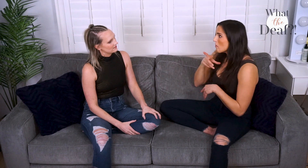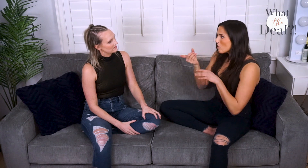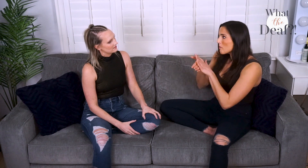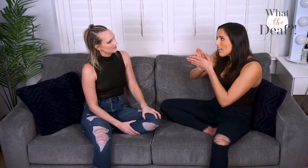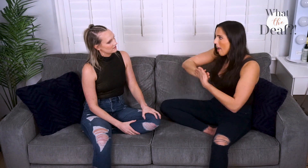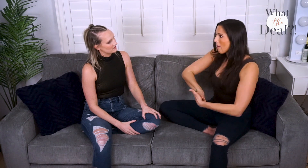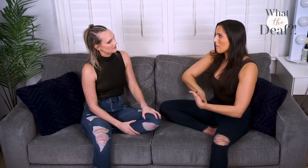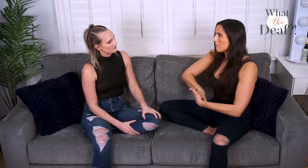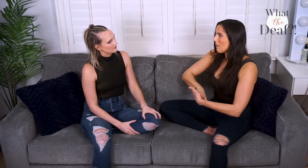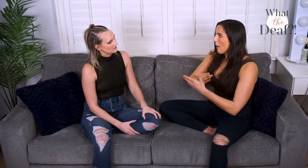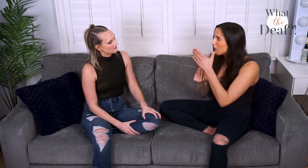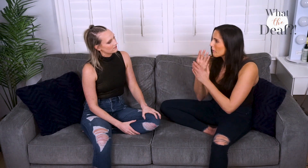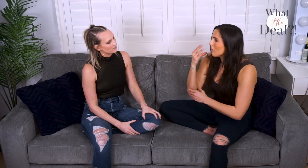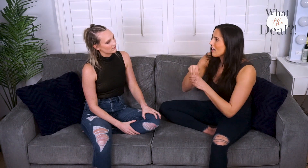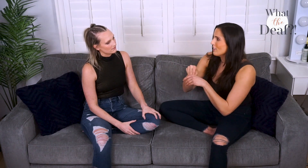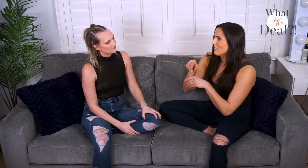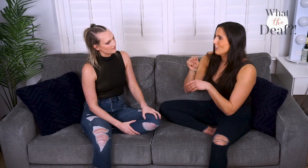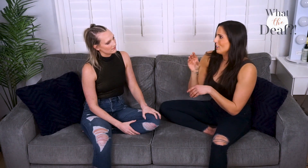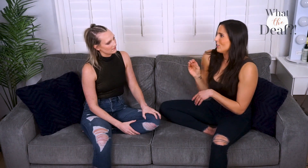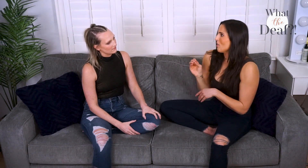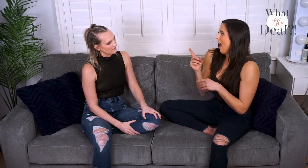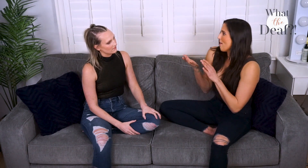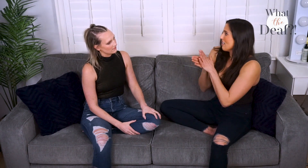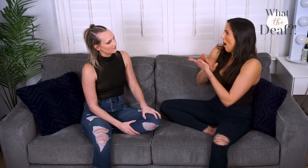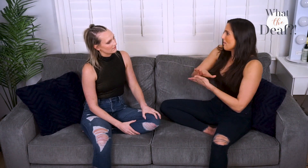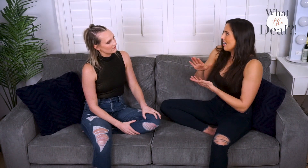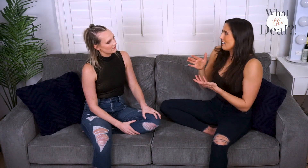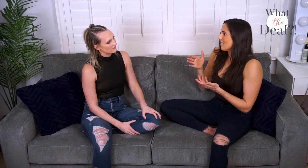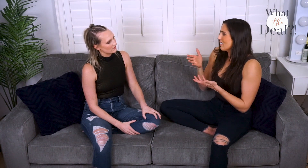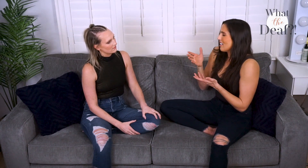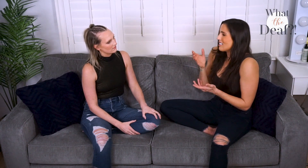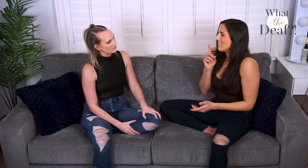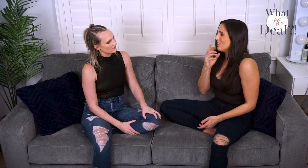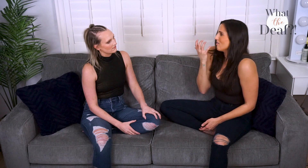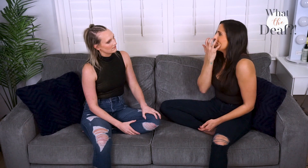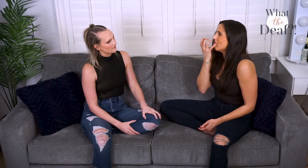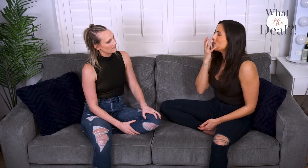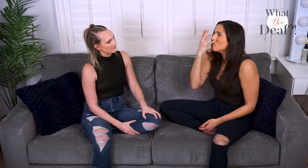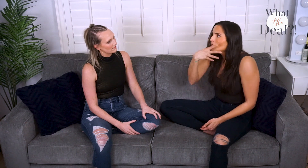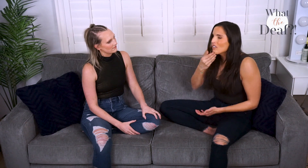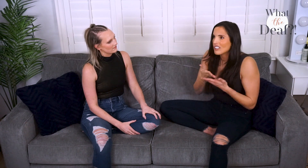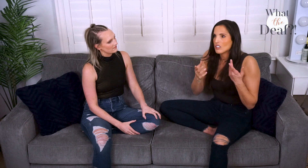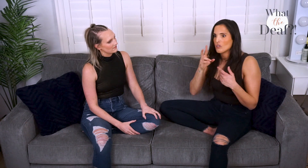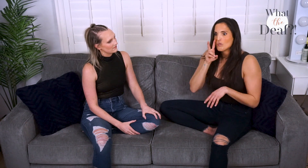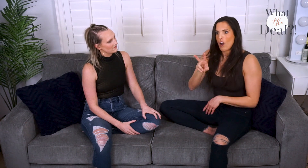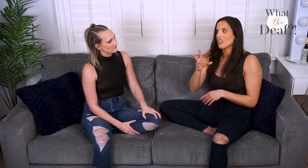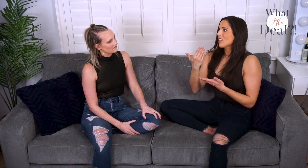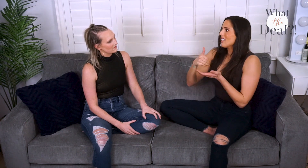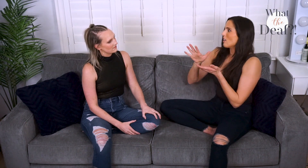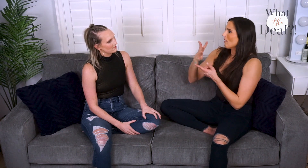and seeing the woman that you've become and you grew into. I mean, who you are becoming is such a beautiful thing to watch,